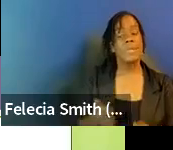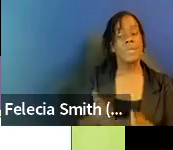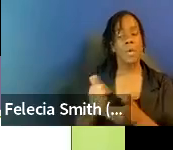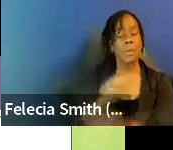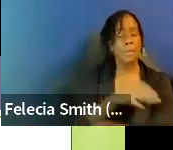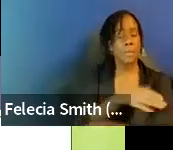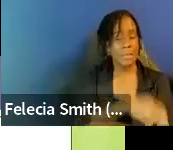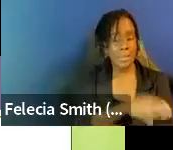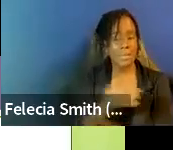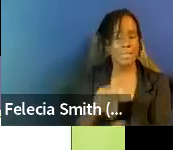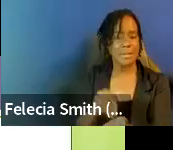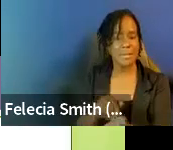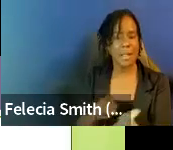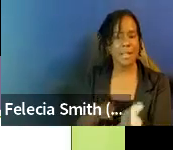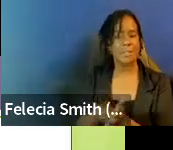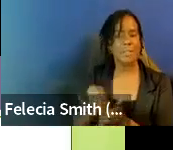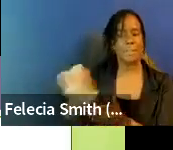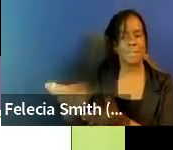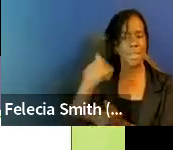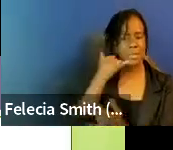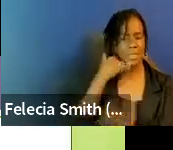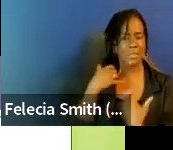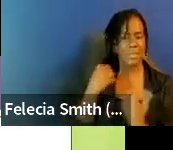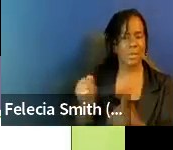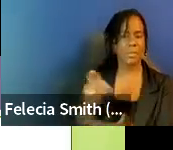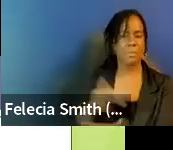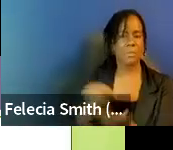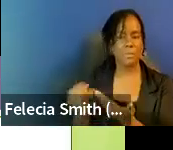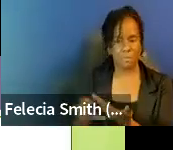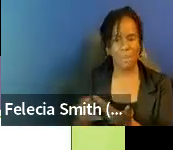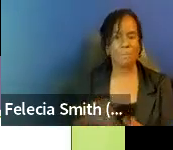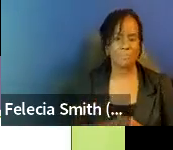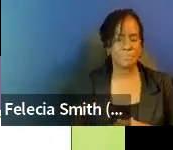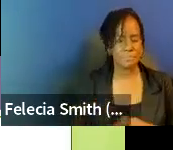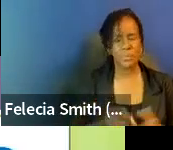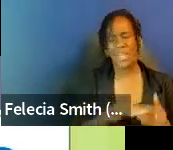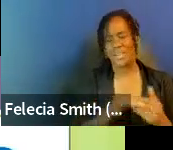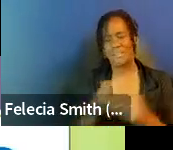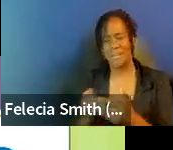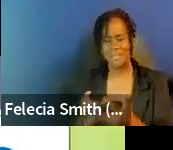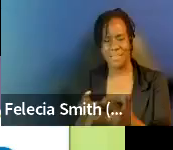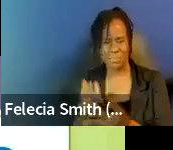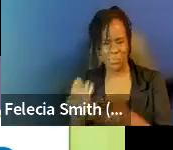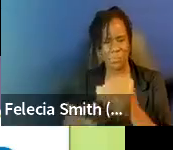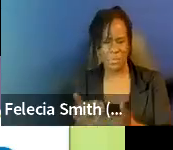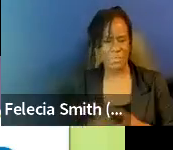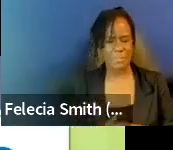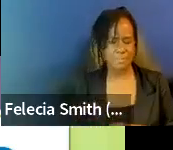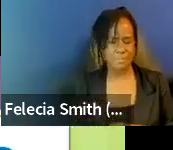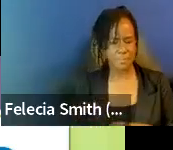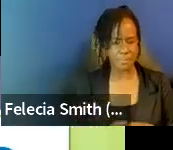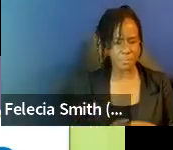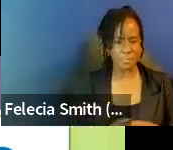answering basic questions. Me. I'm probably the one who would answer most of the basic questions, To helping clinics